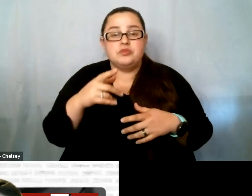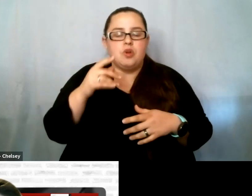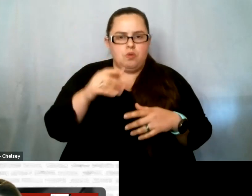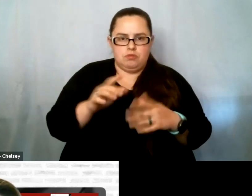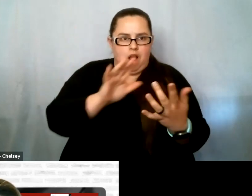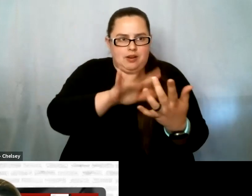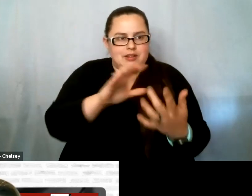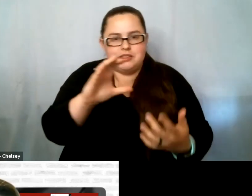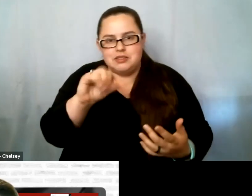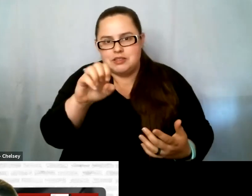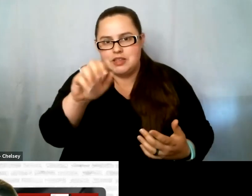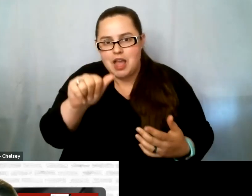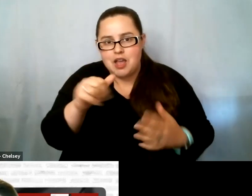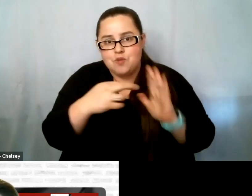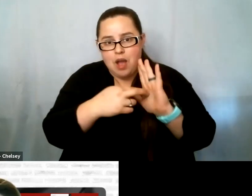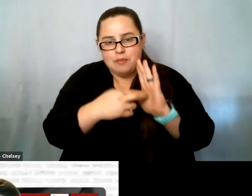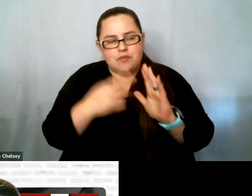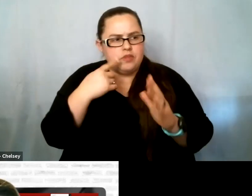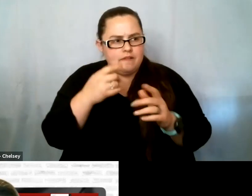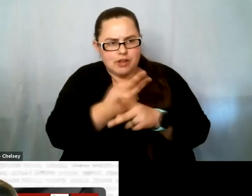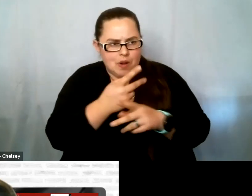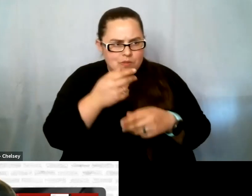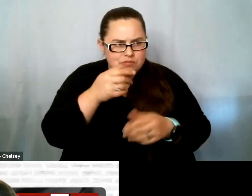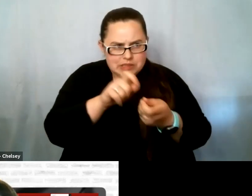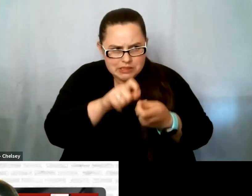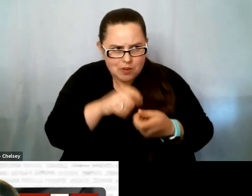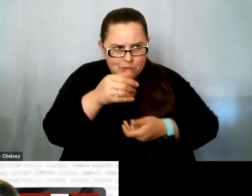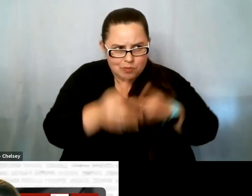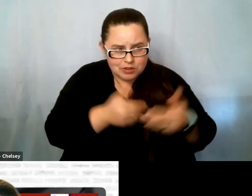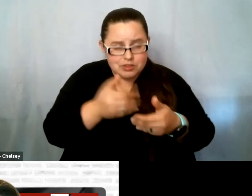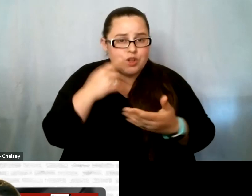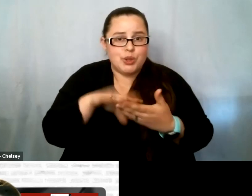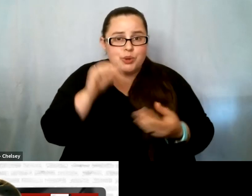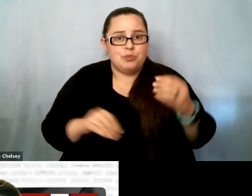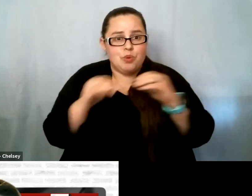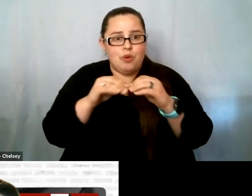process is for you to be able to learn more about this, and topics similar to these.